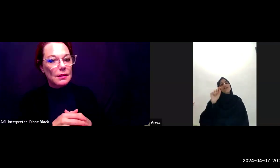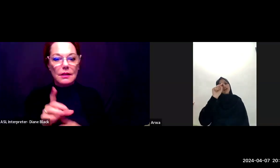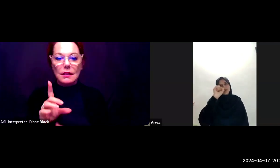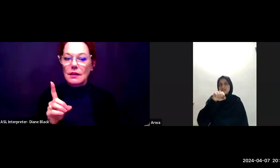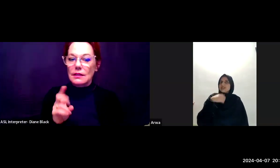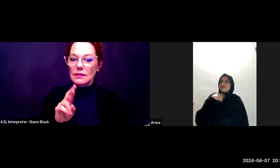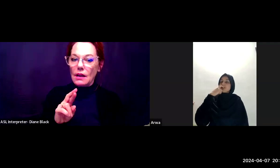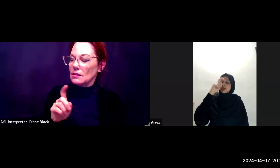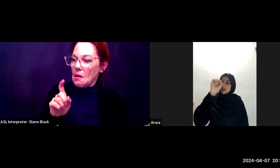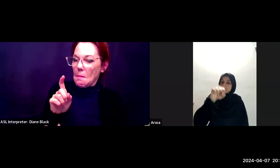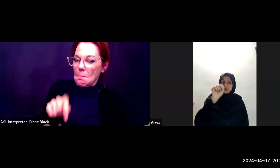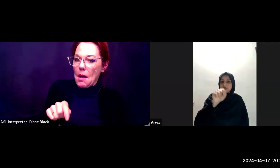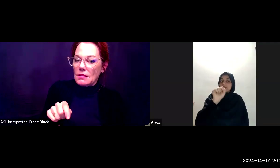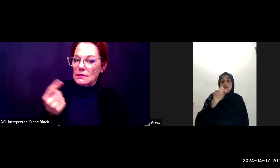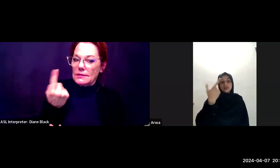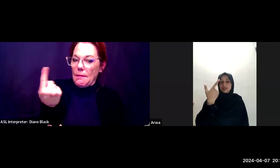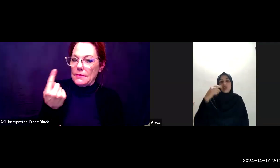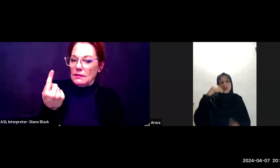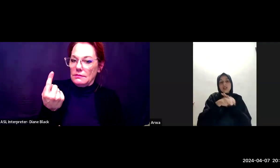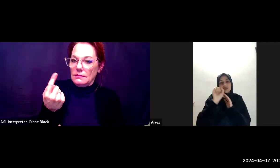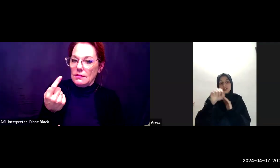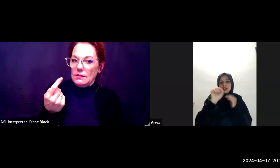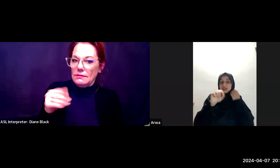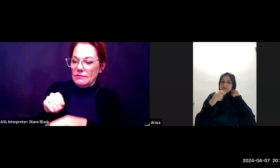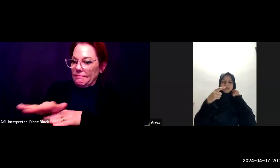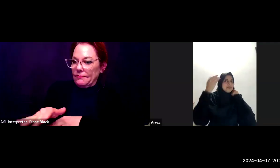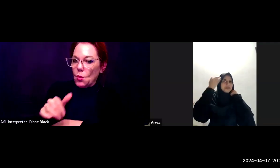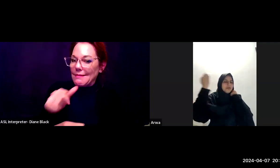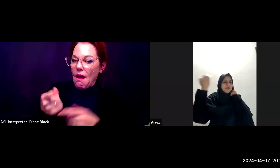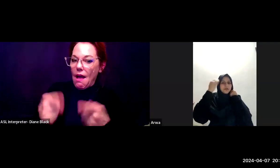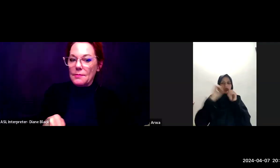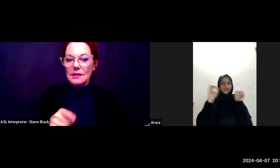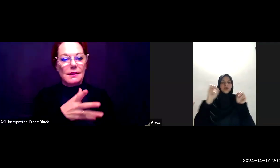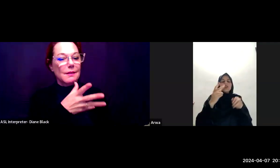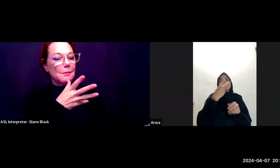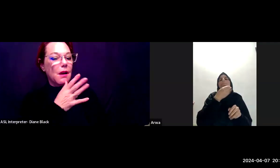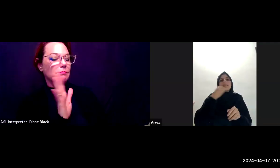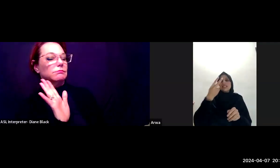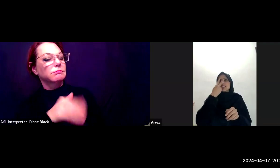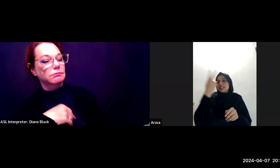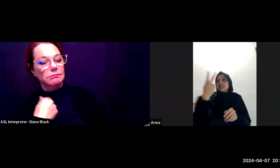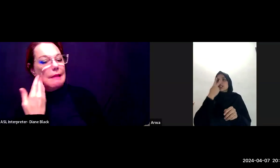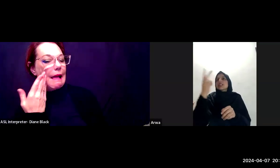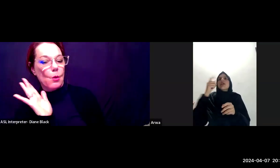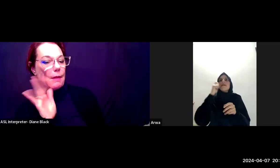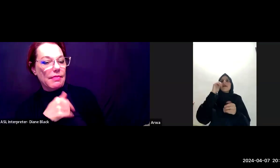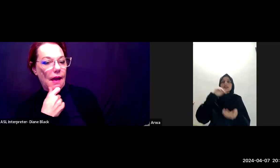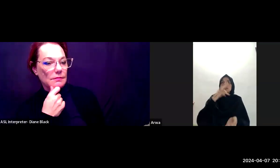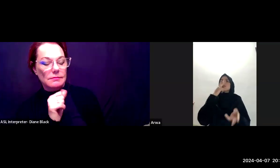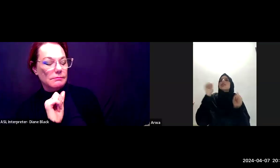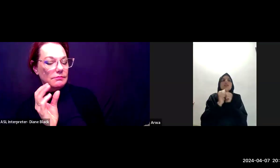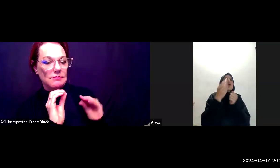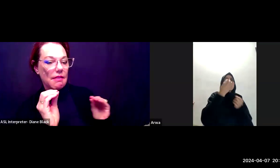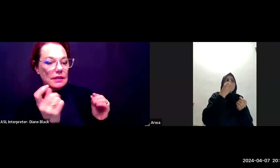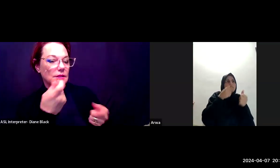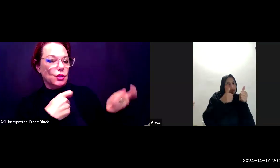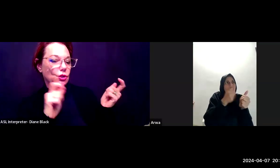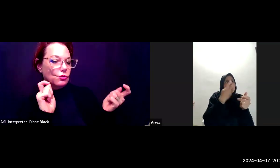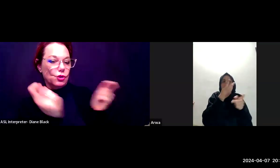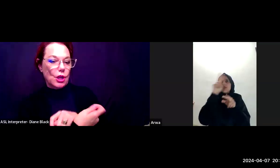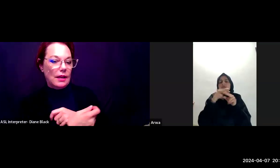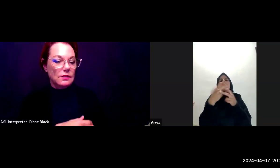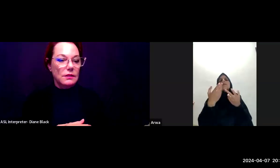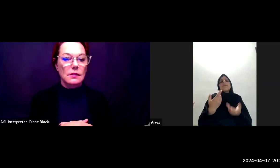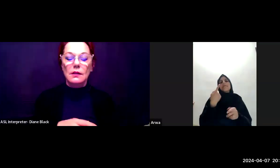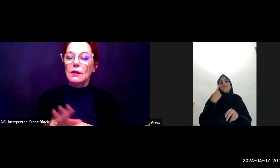this won't happen Madam so can you check with him. okay it can be uh some fear that he must